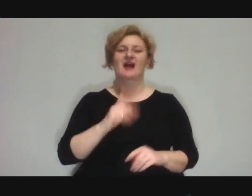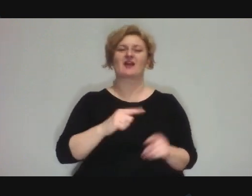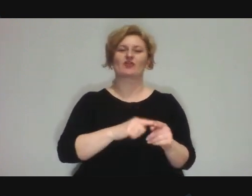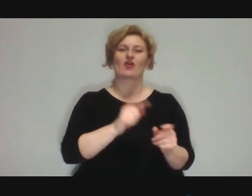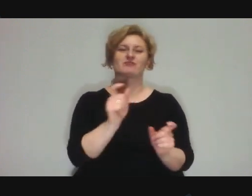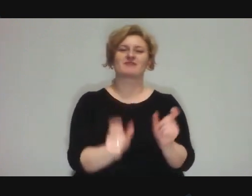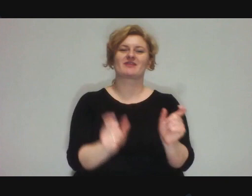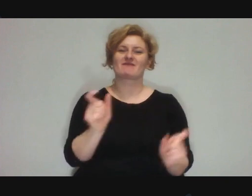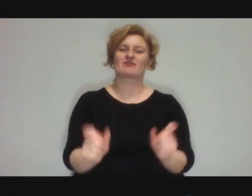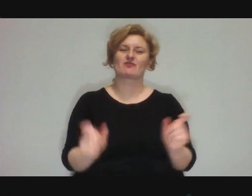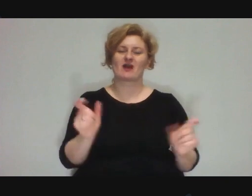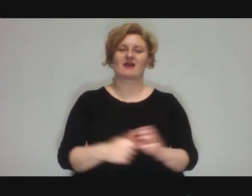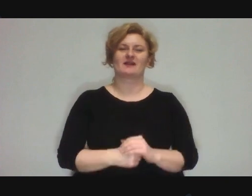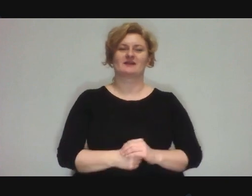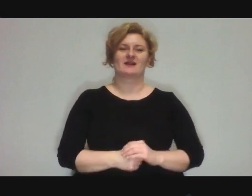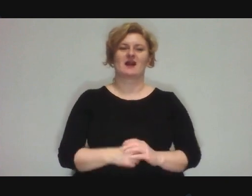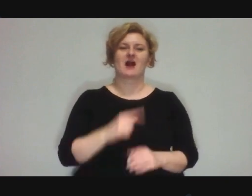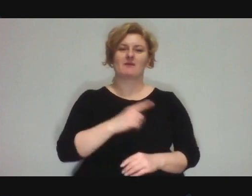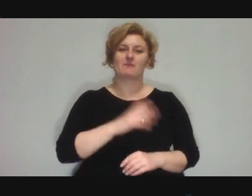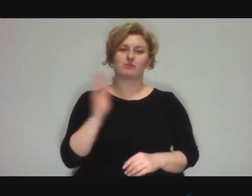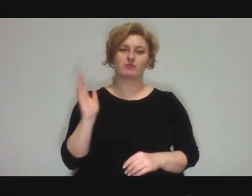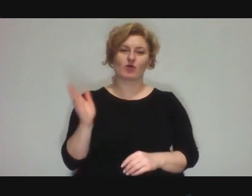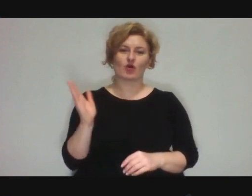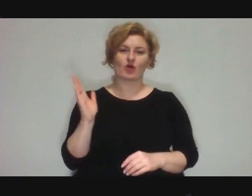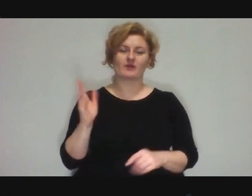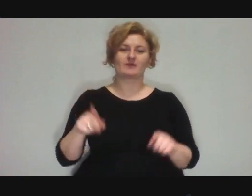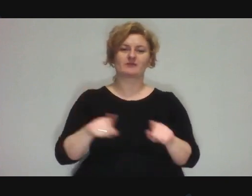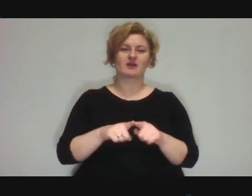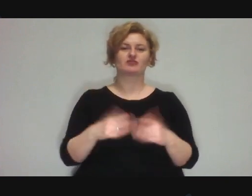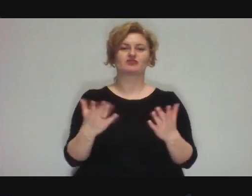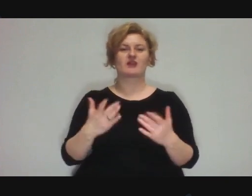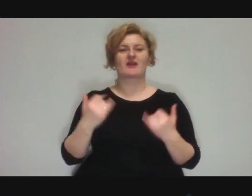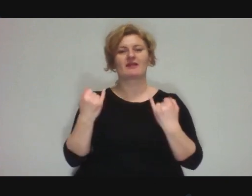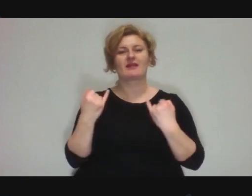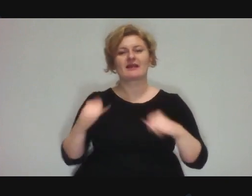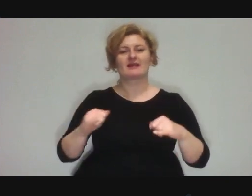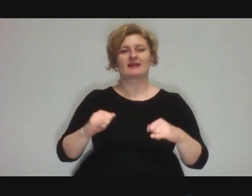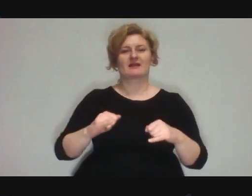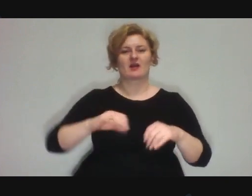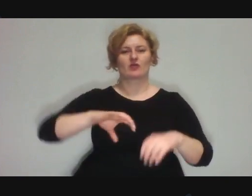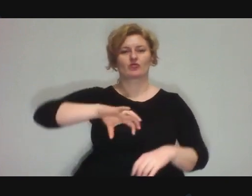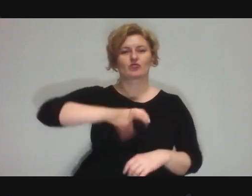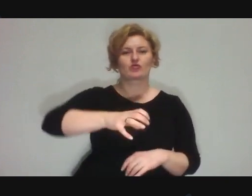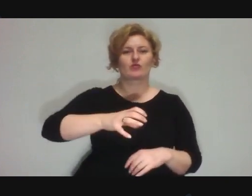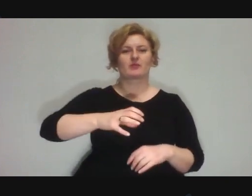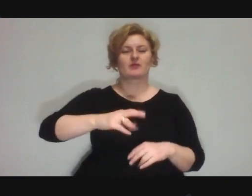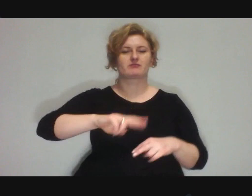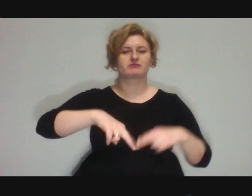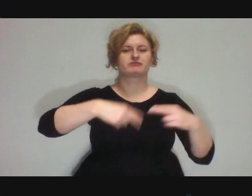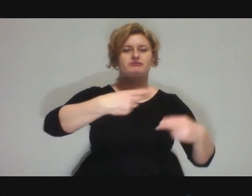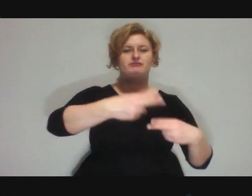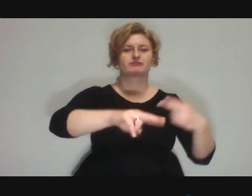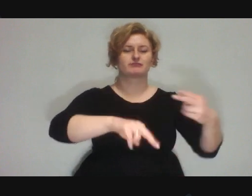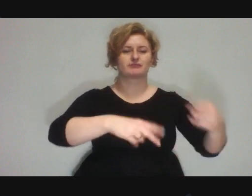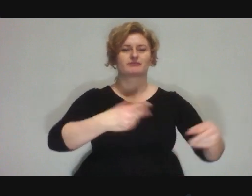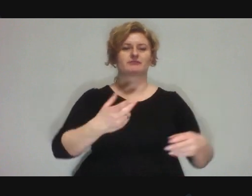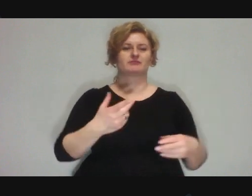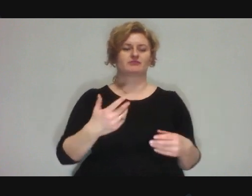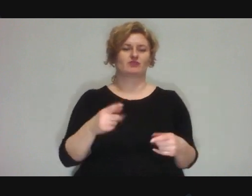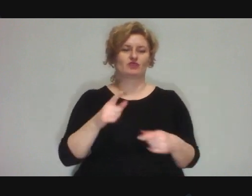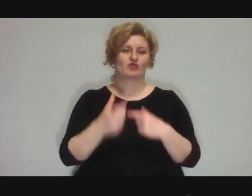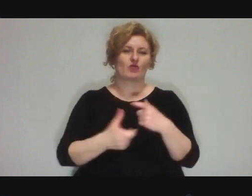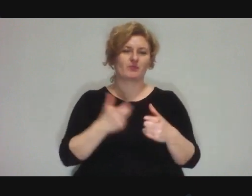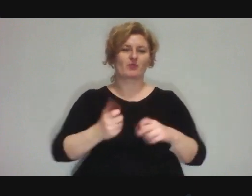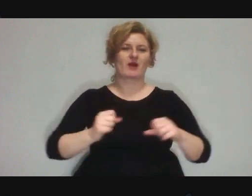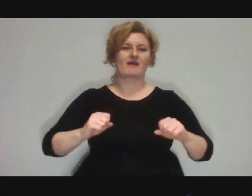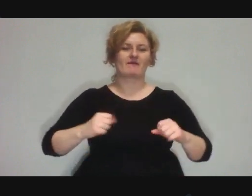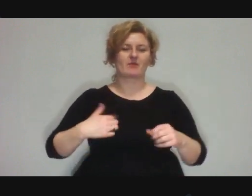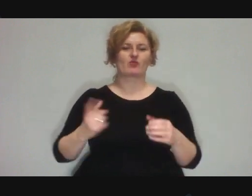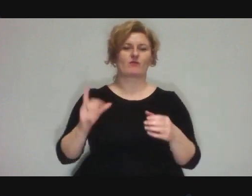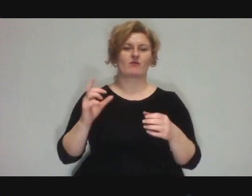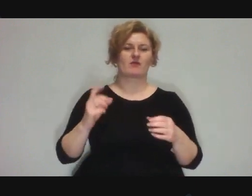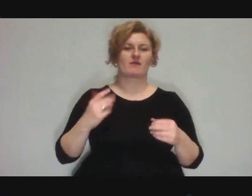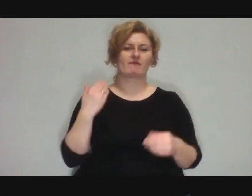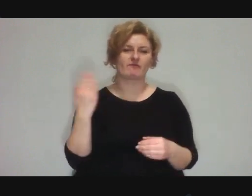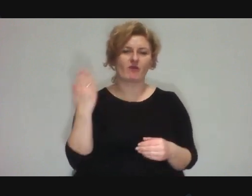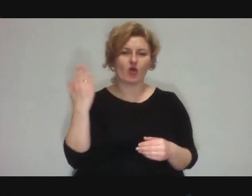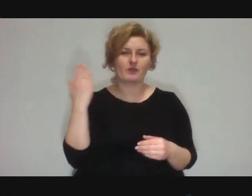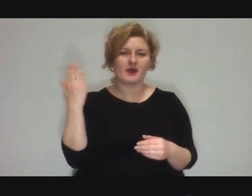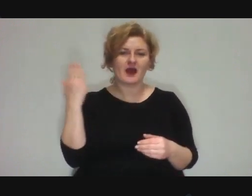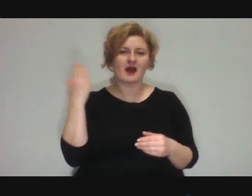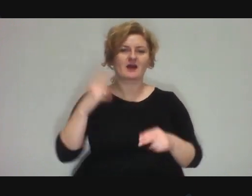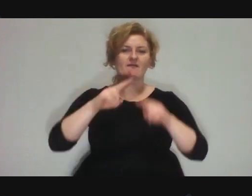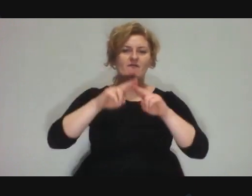Marek: But later they functioned somewhere else in other groups, or for example they joined the volunteers of the Fundacja Sztukmistrzów,